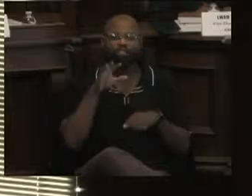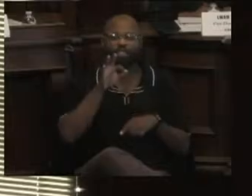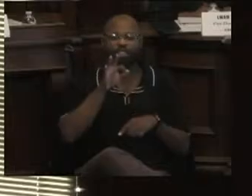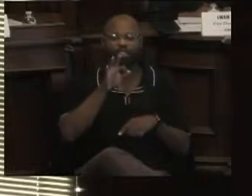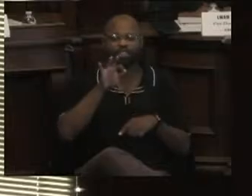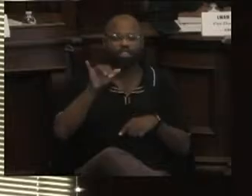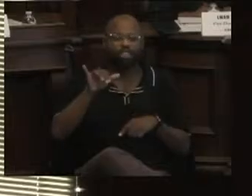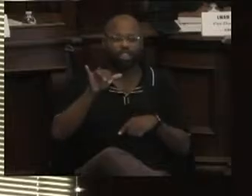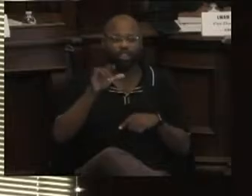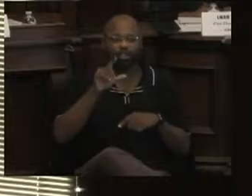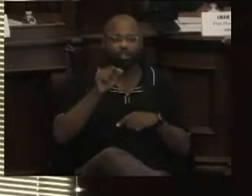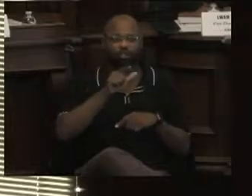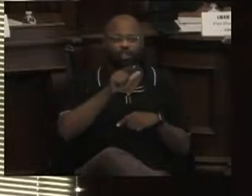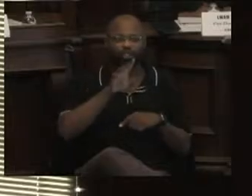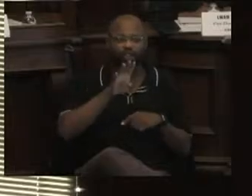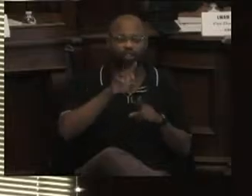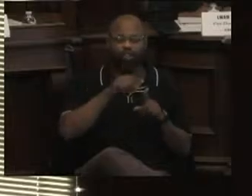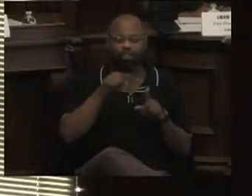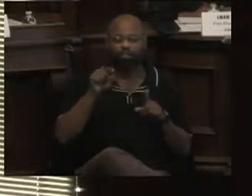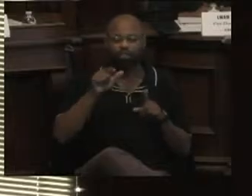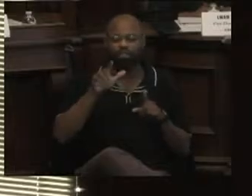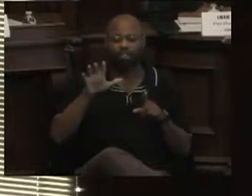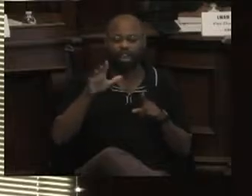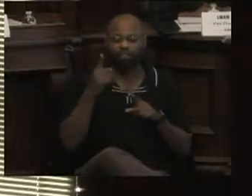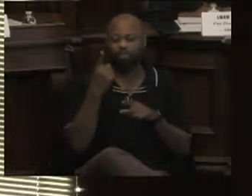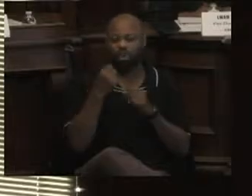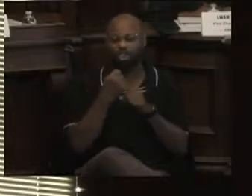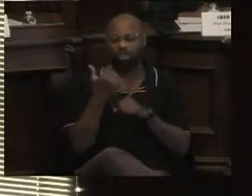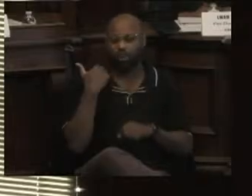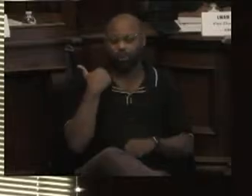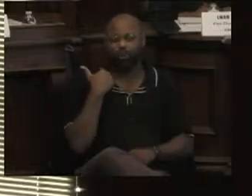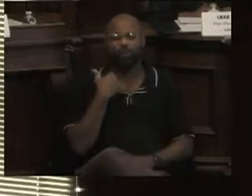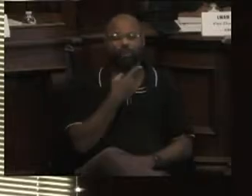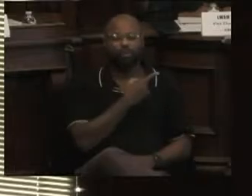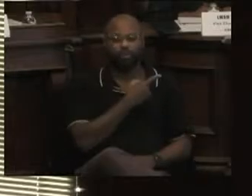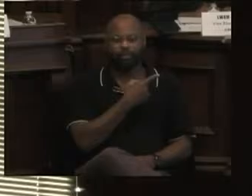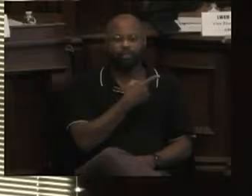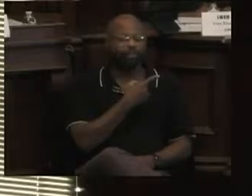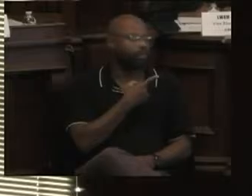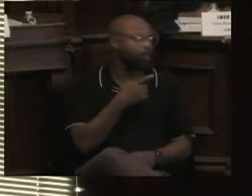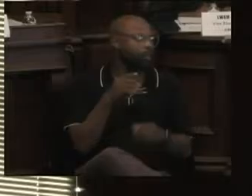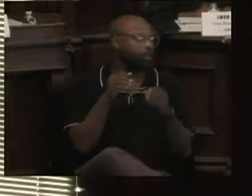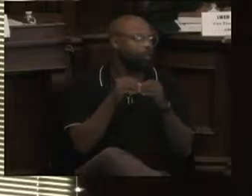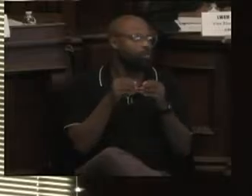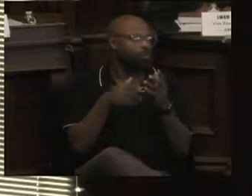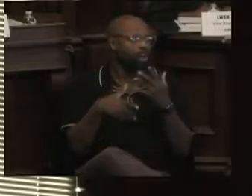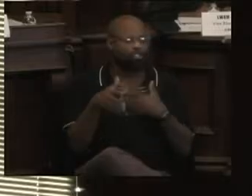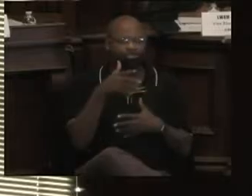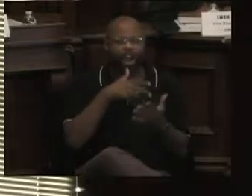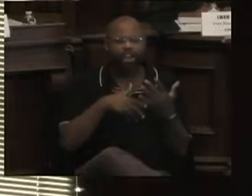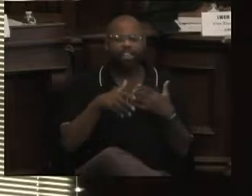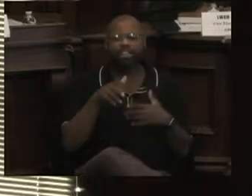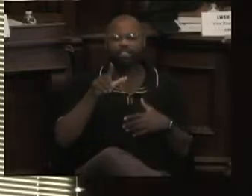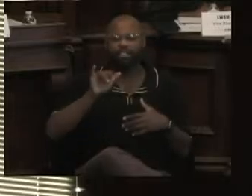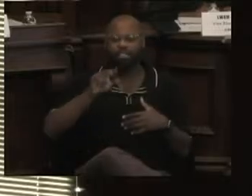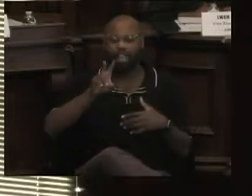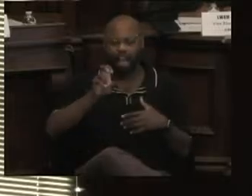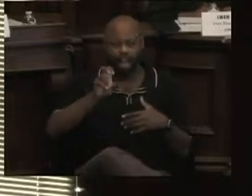these are the cases from user force from fiscal year 2024